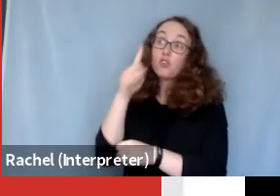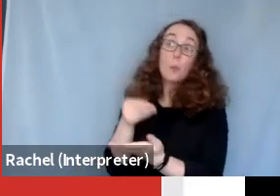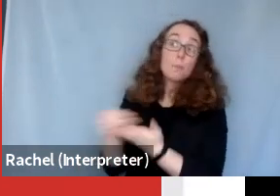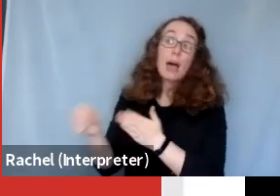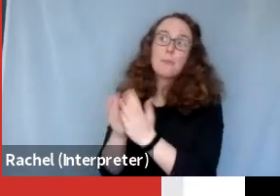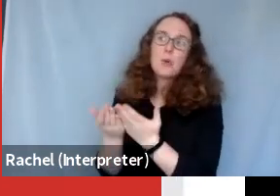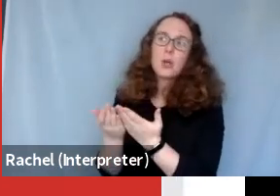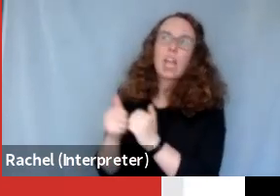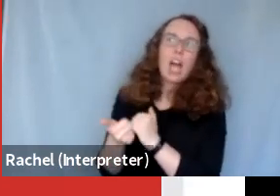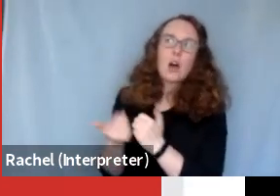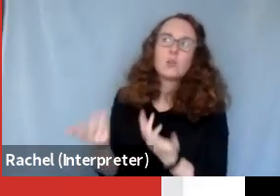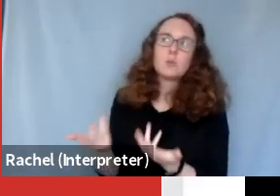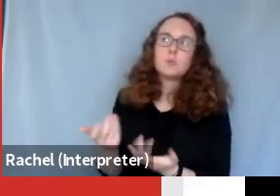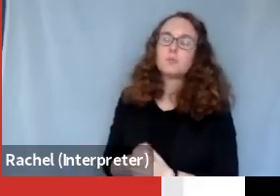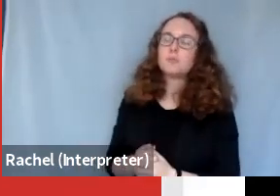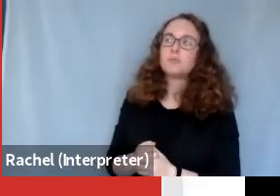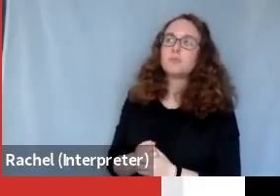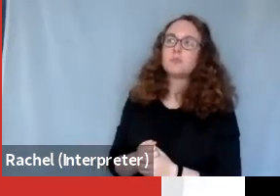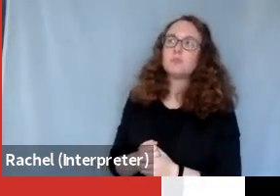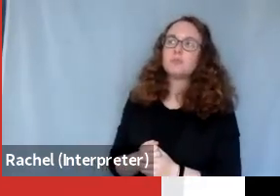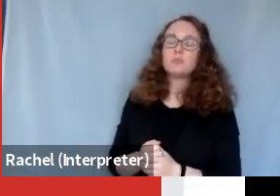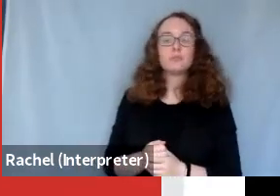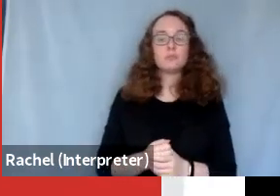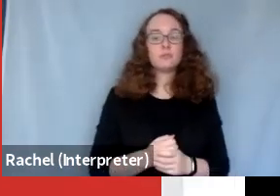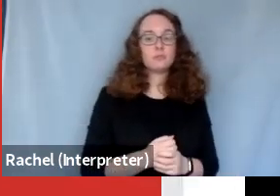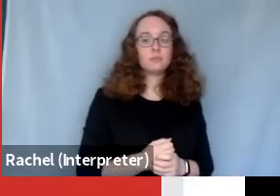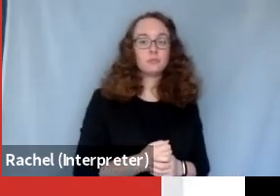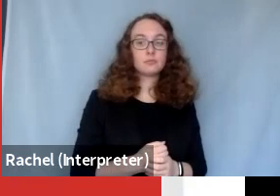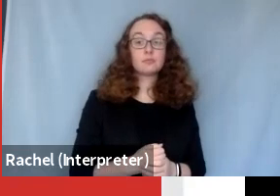books? The financial aid groups